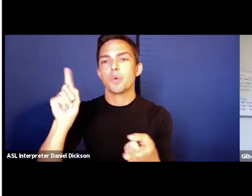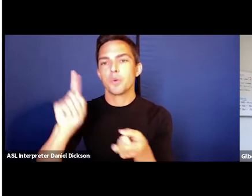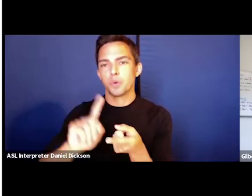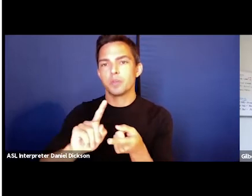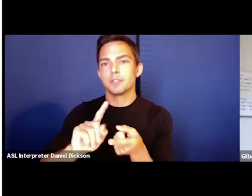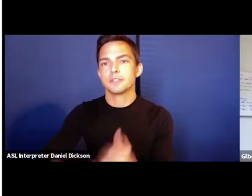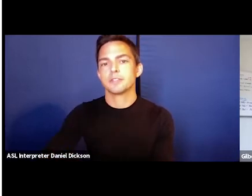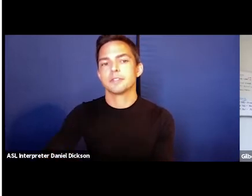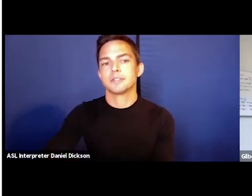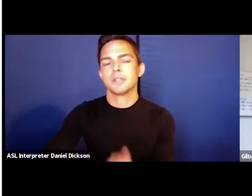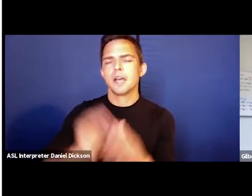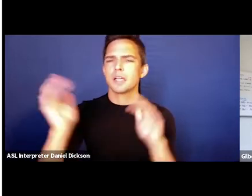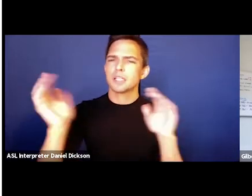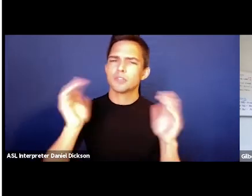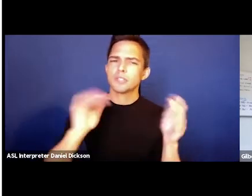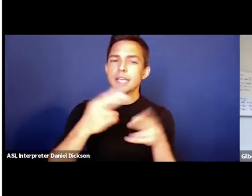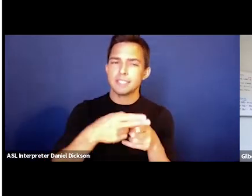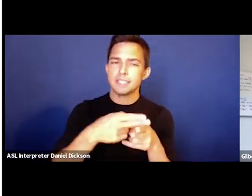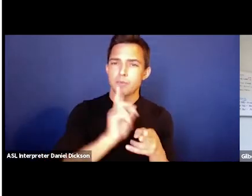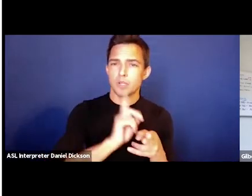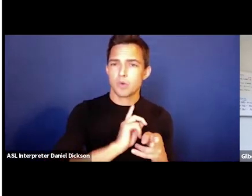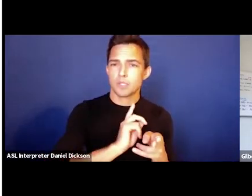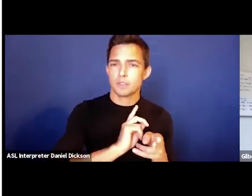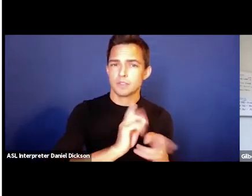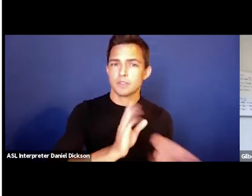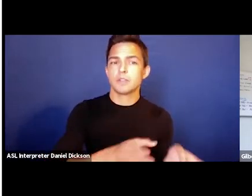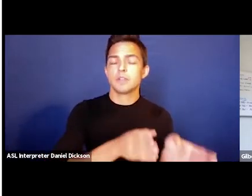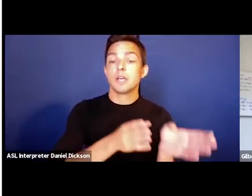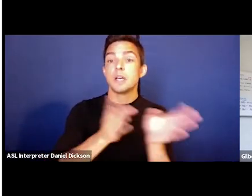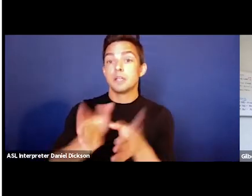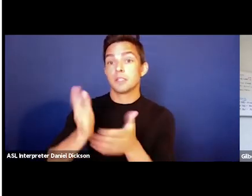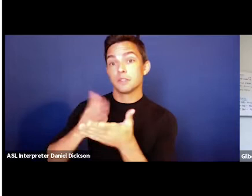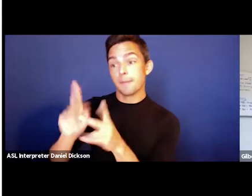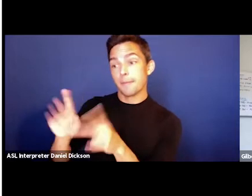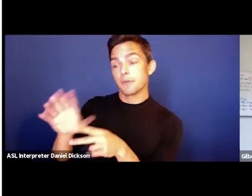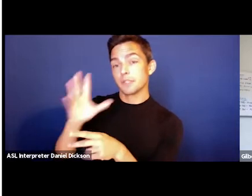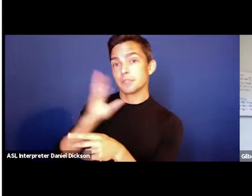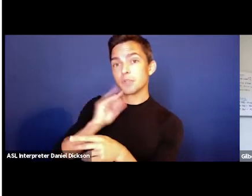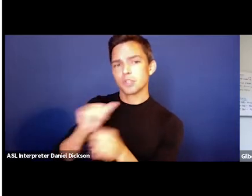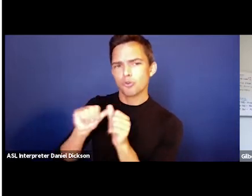In contrast to temporary loneliness, some individuals experience chronic loneliness. This